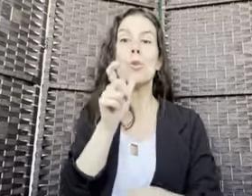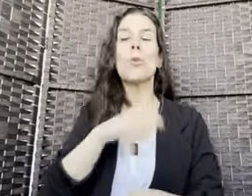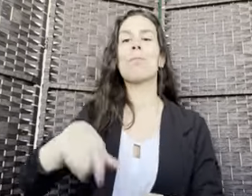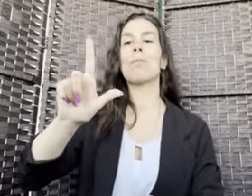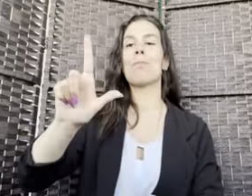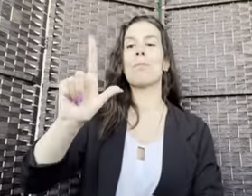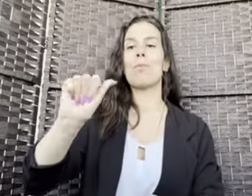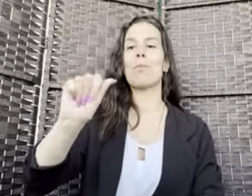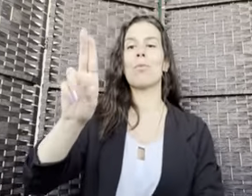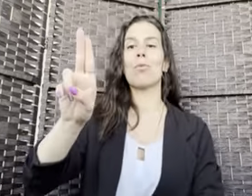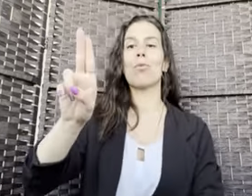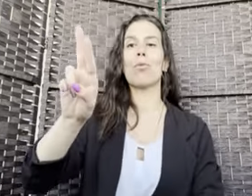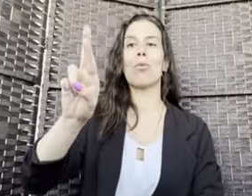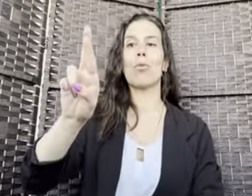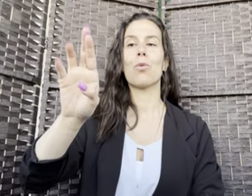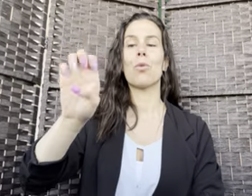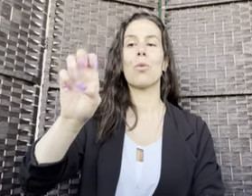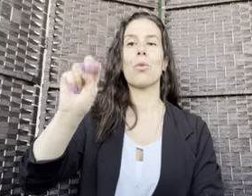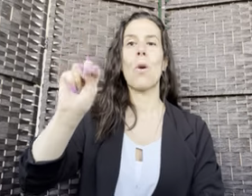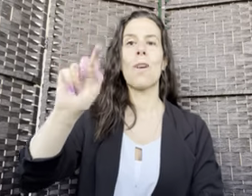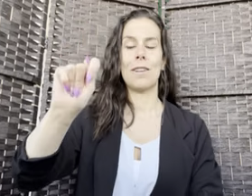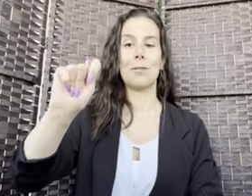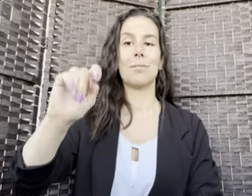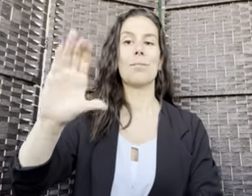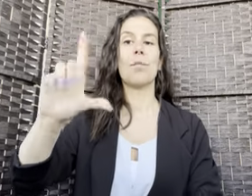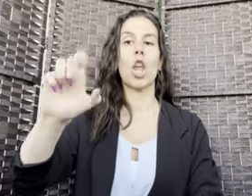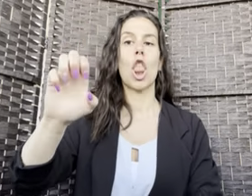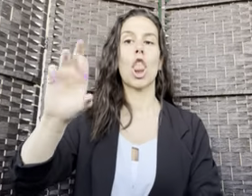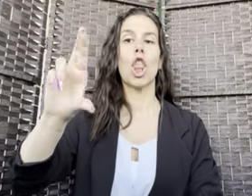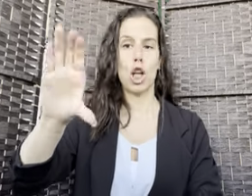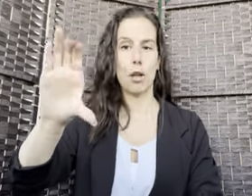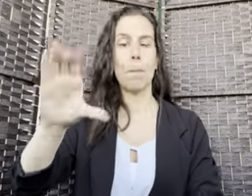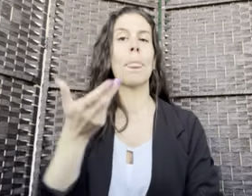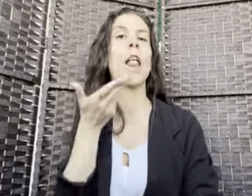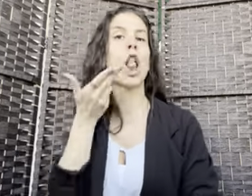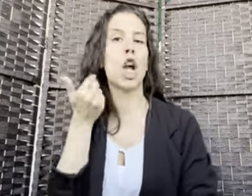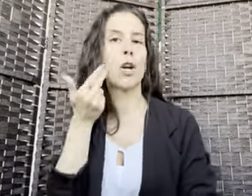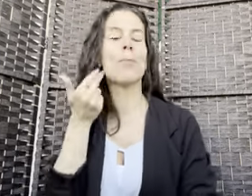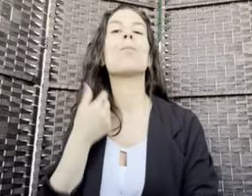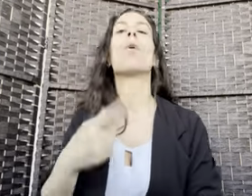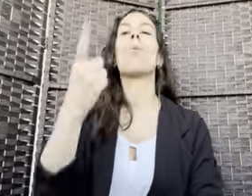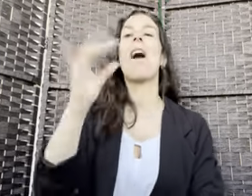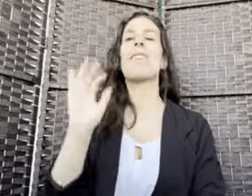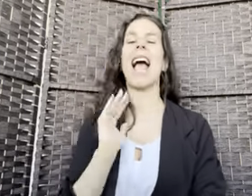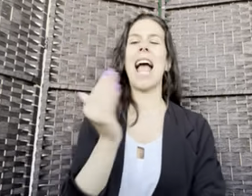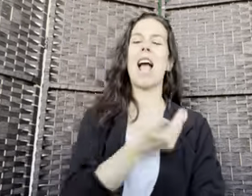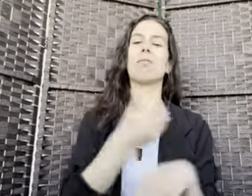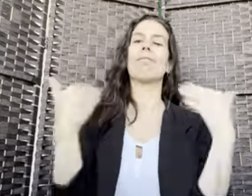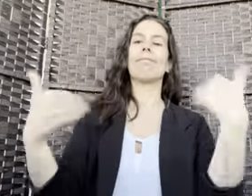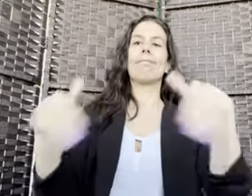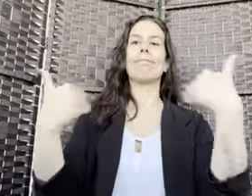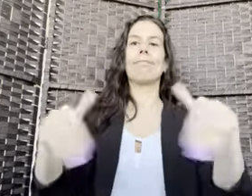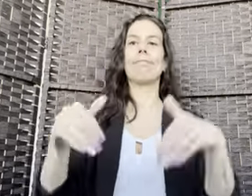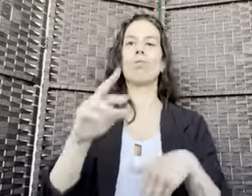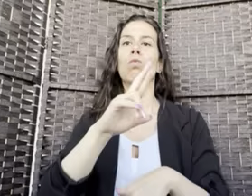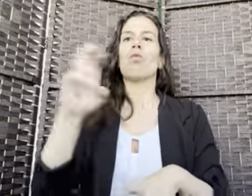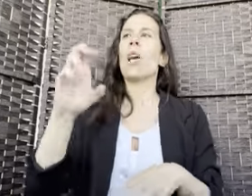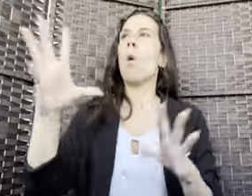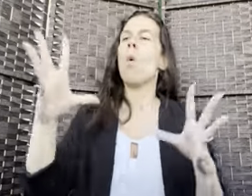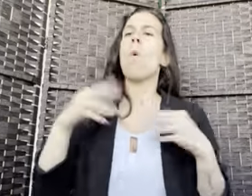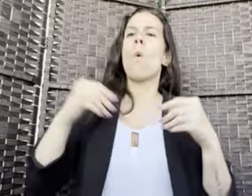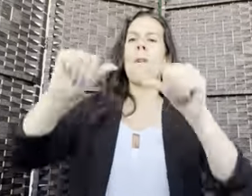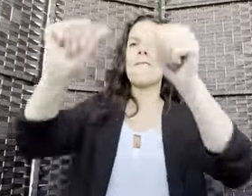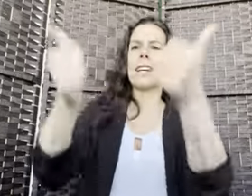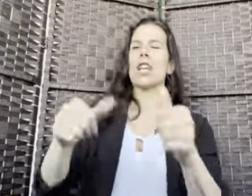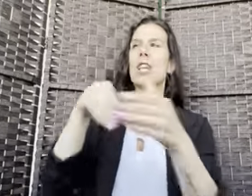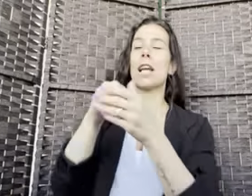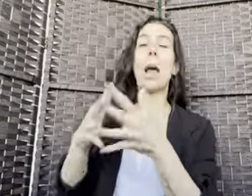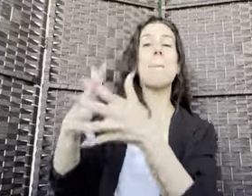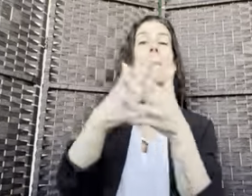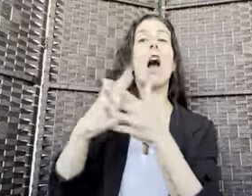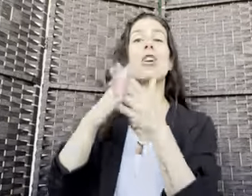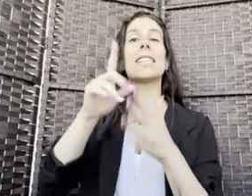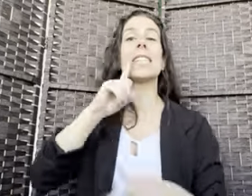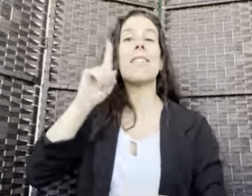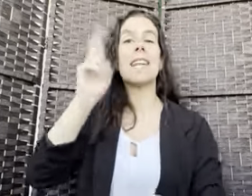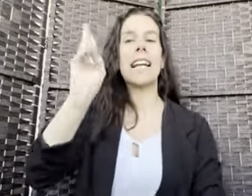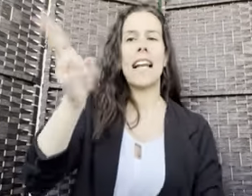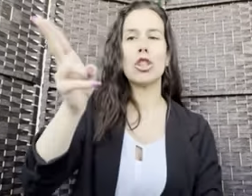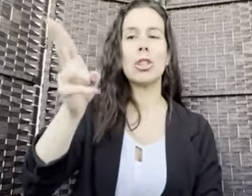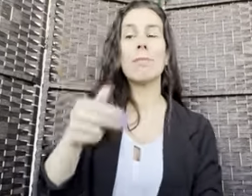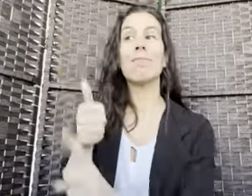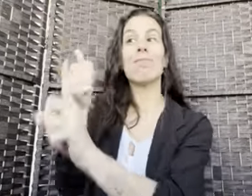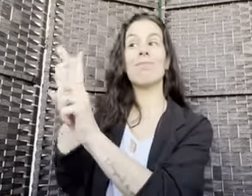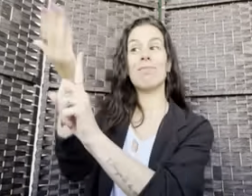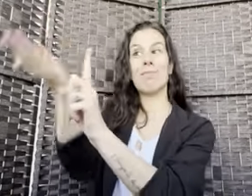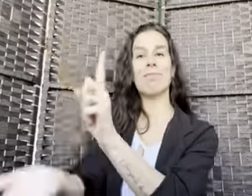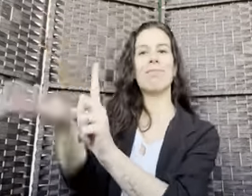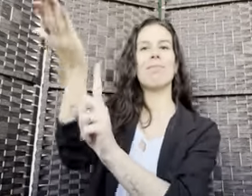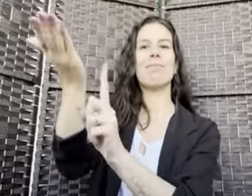Laurent Clerc, one of the most renowned figures in American Deaf History.